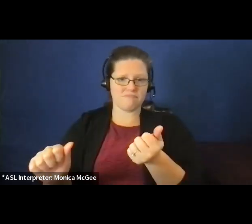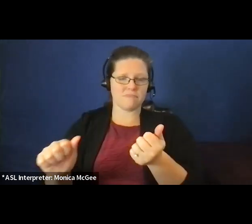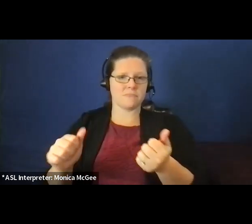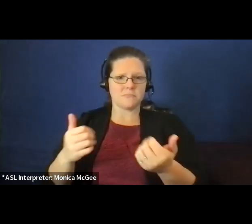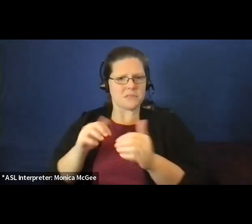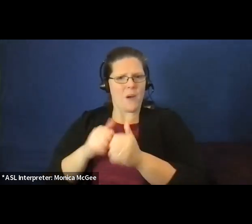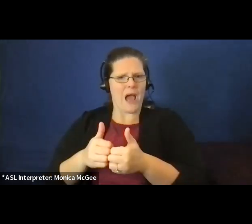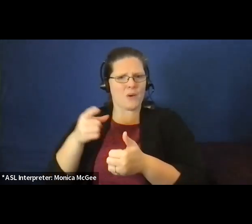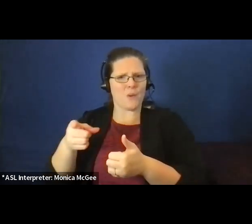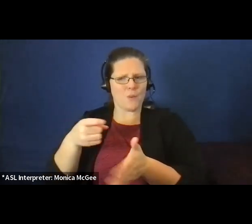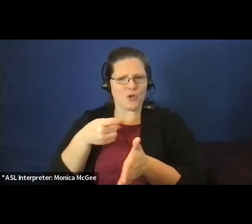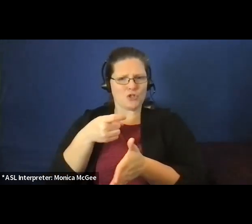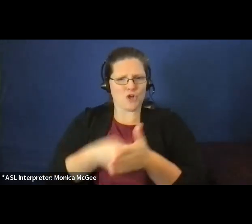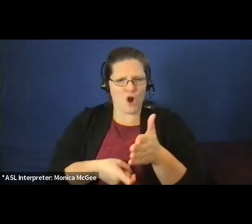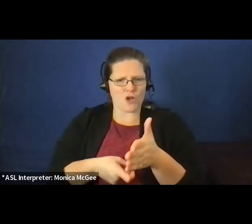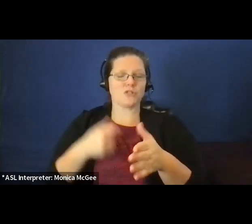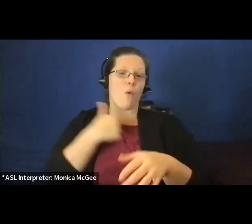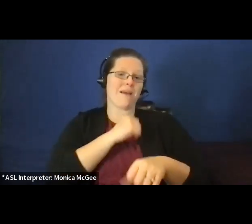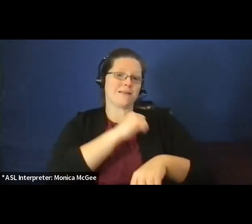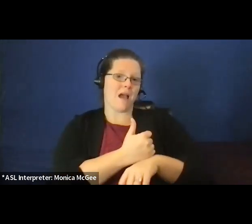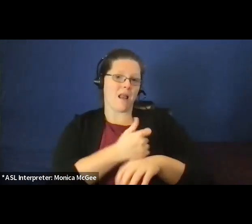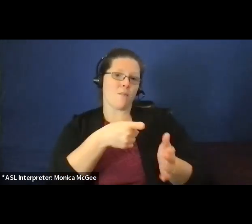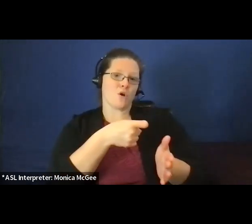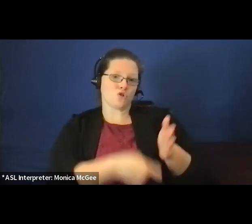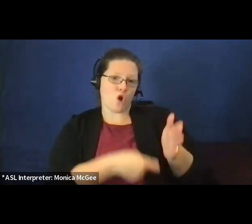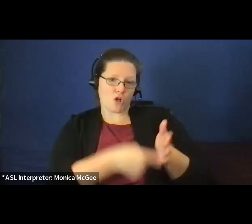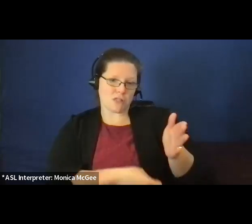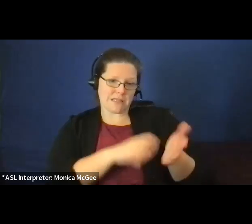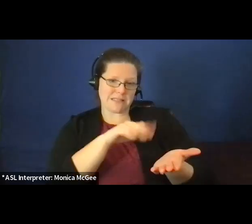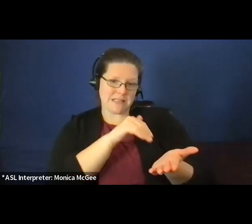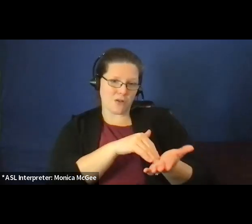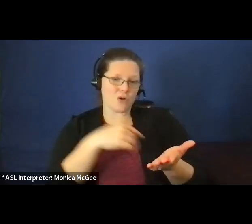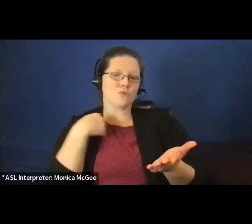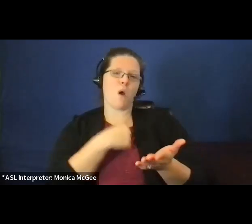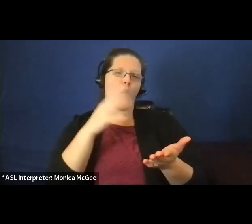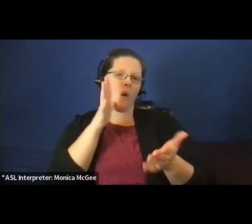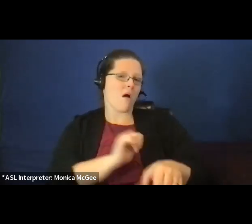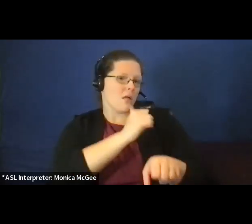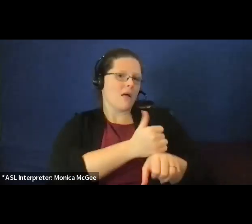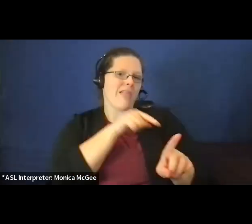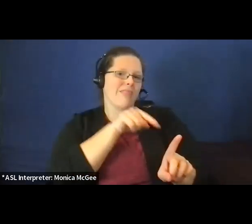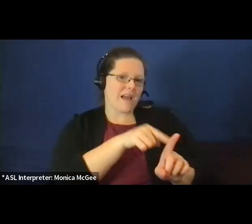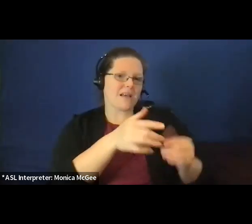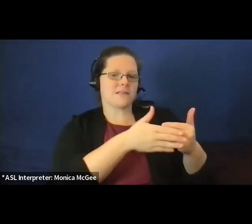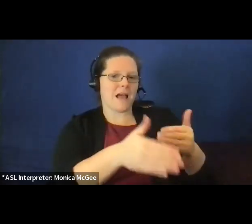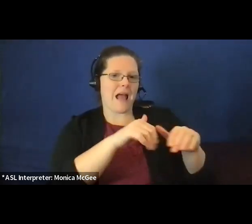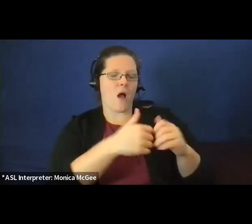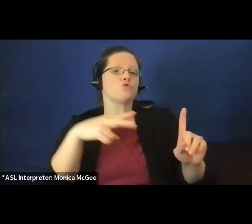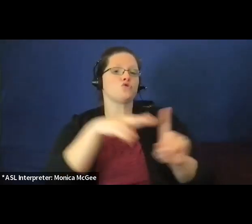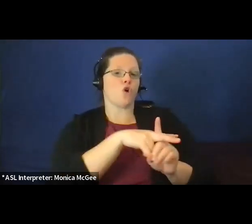brought into the impact area because there's no gas. And then how do you charge -- then we set up charging